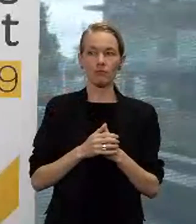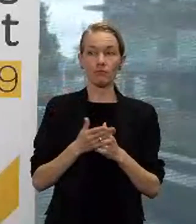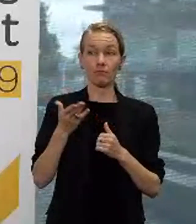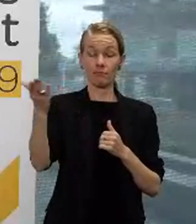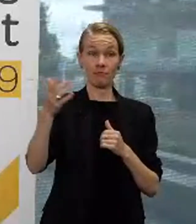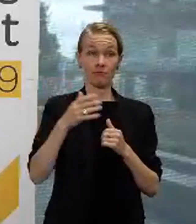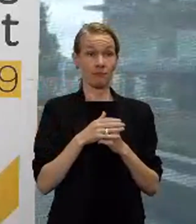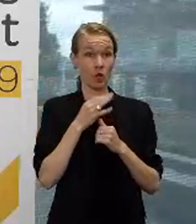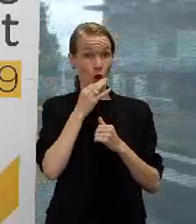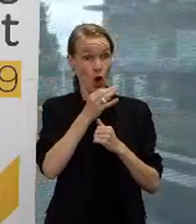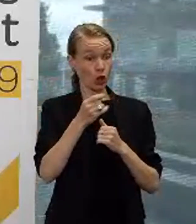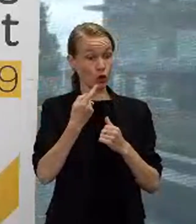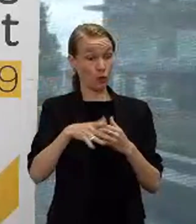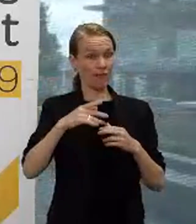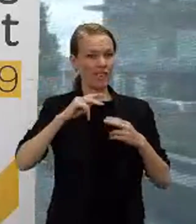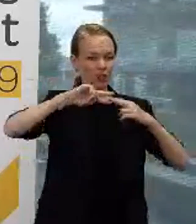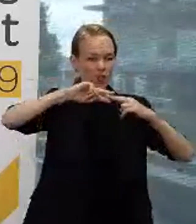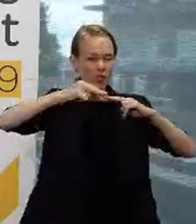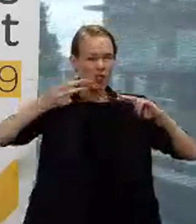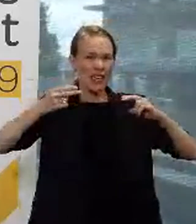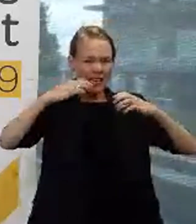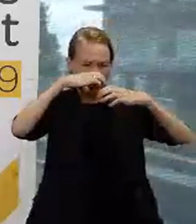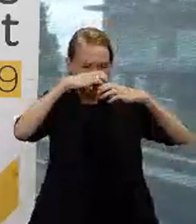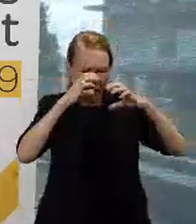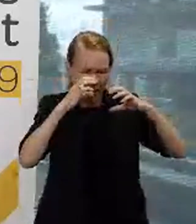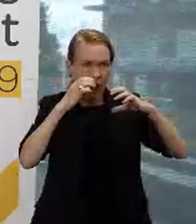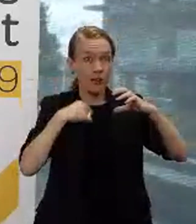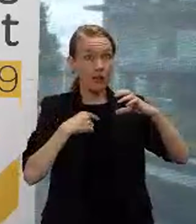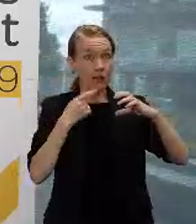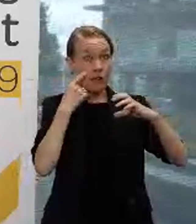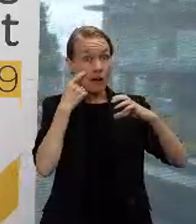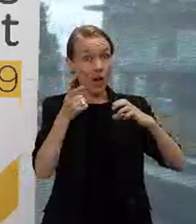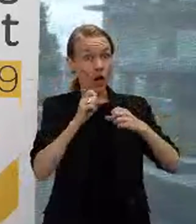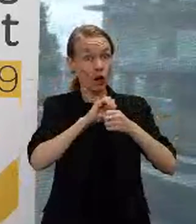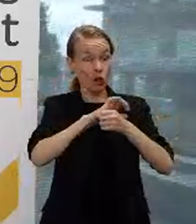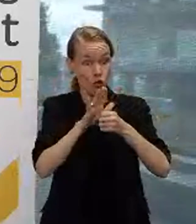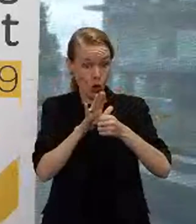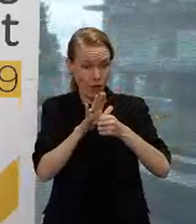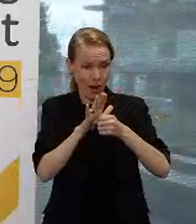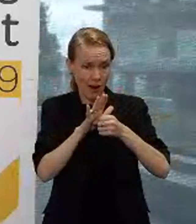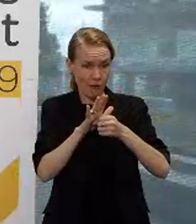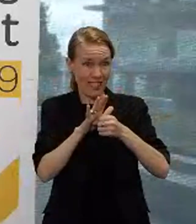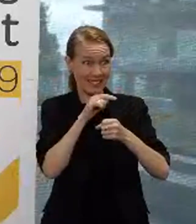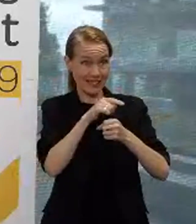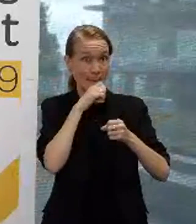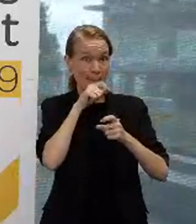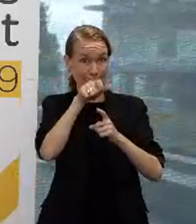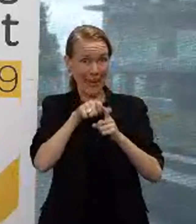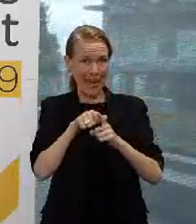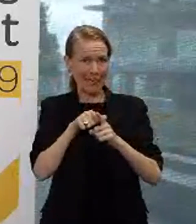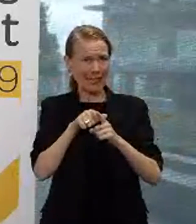to establish whether there's any link to the Auckland cluster, is this completely random at this point?